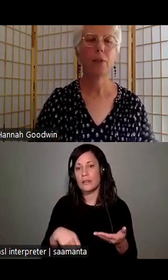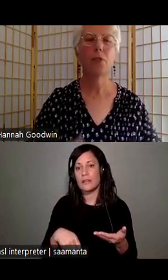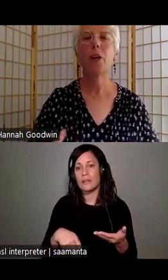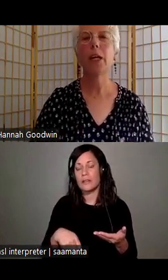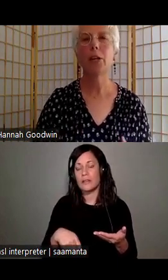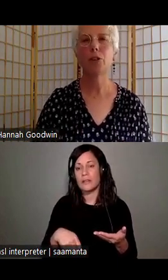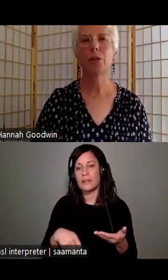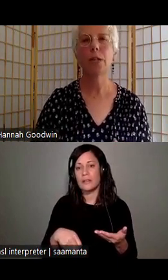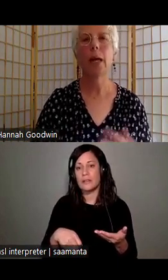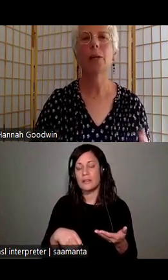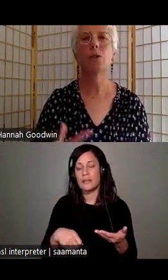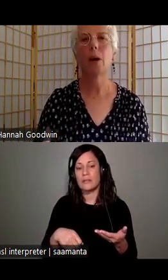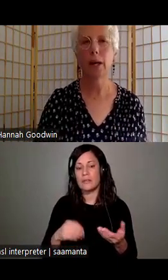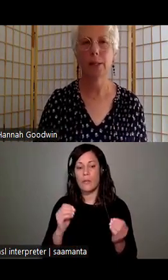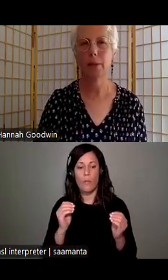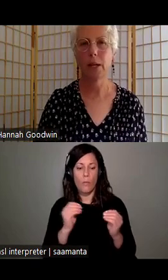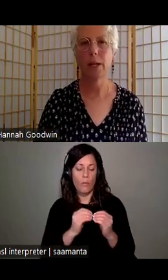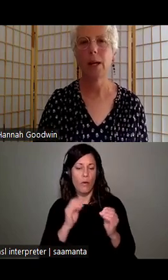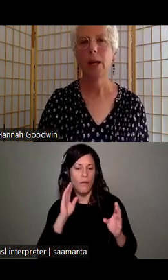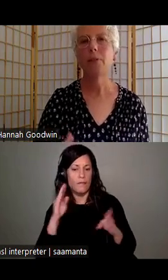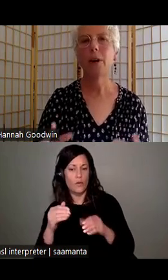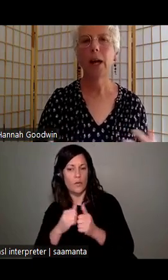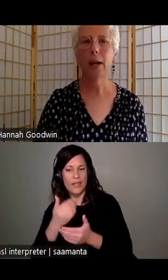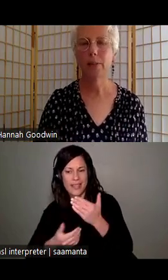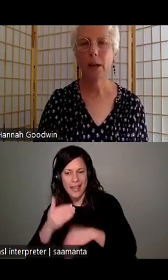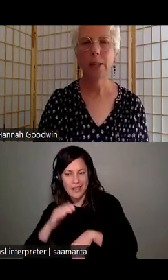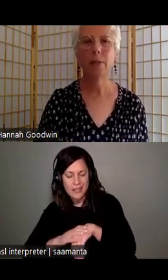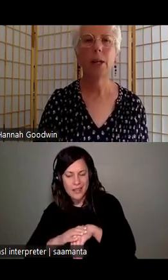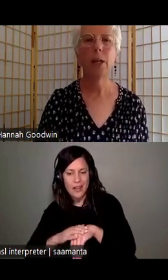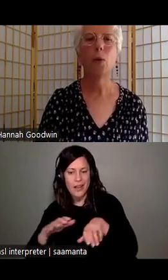if it's very geared towards the hands-on activity, very active activity,